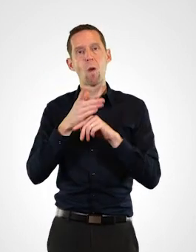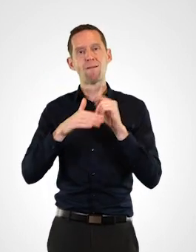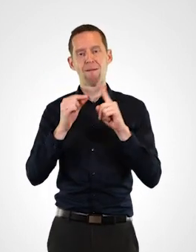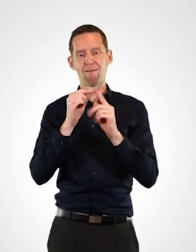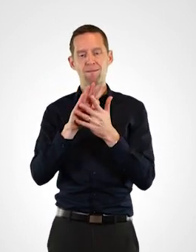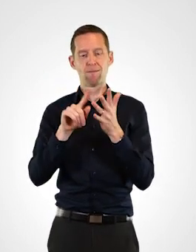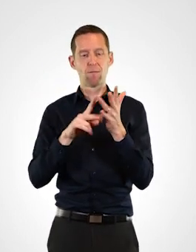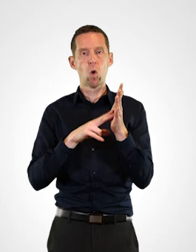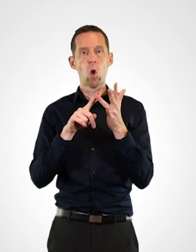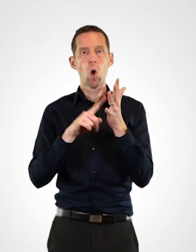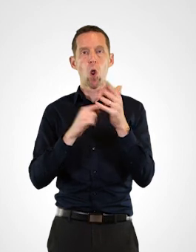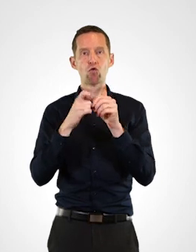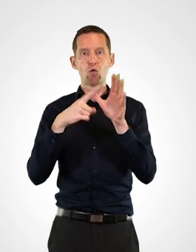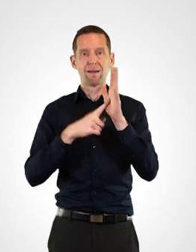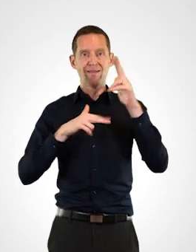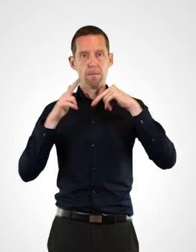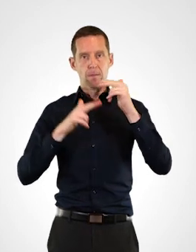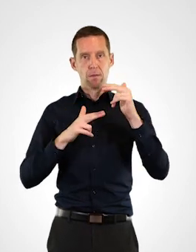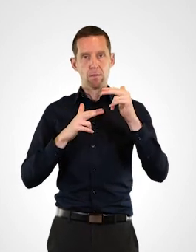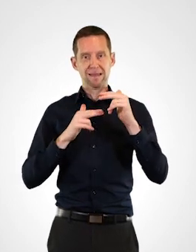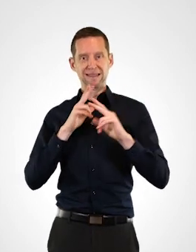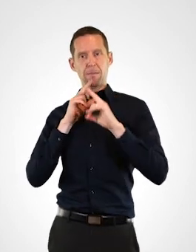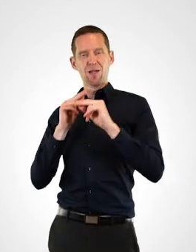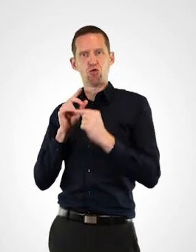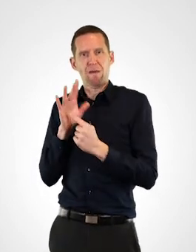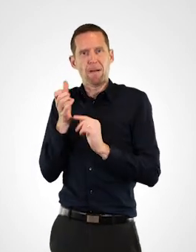to phonological development, the development of meaningful speech.